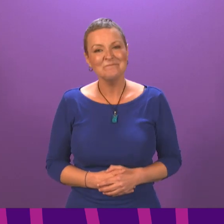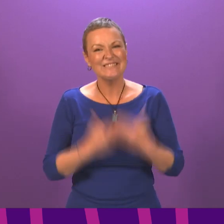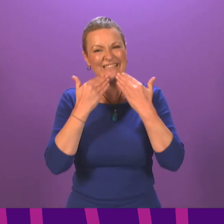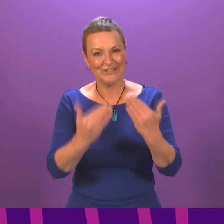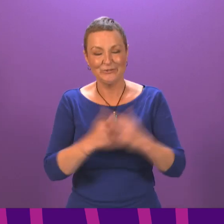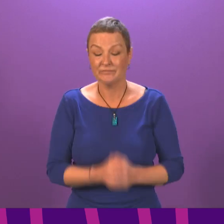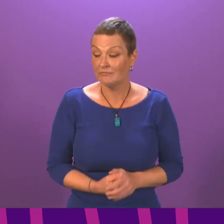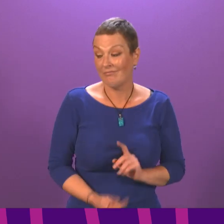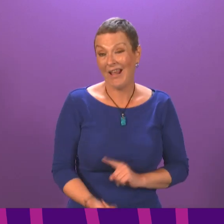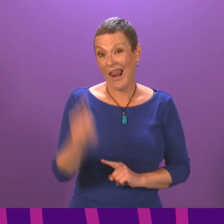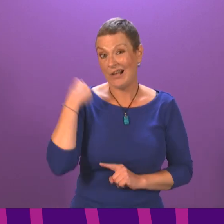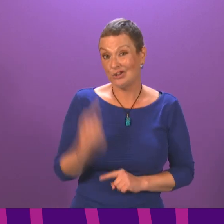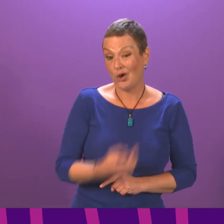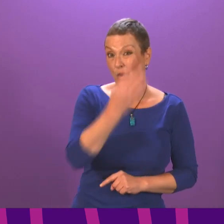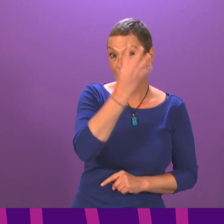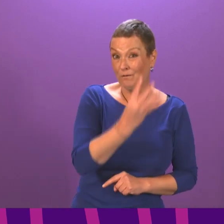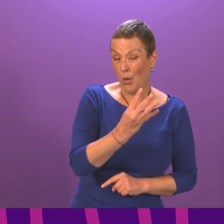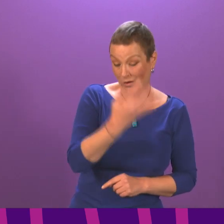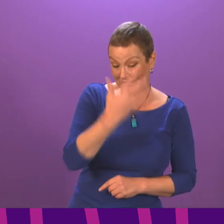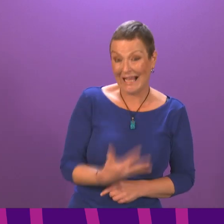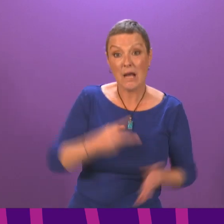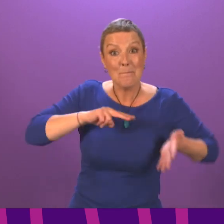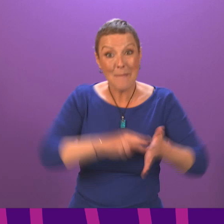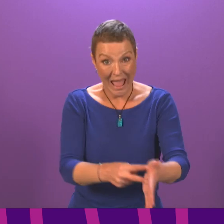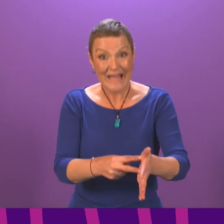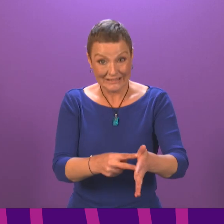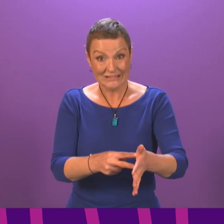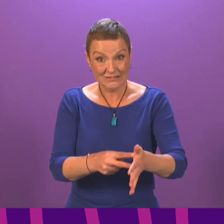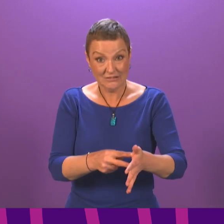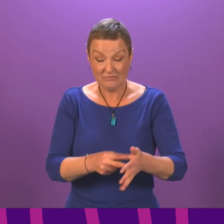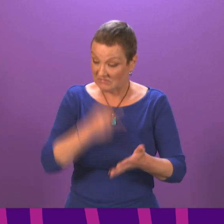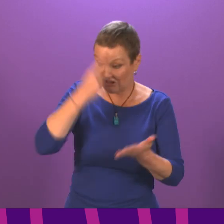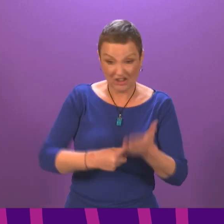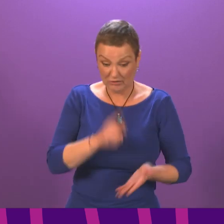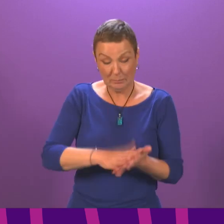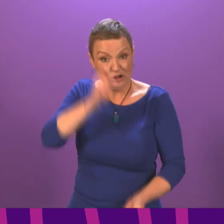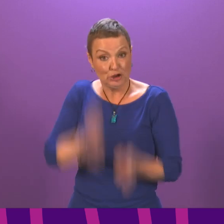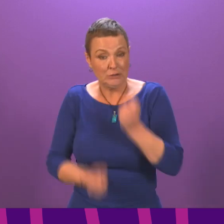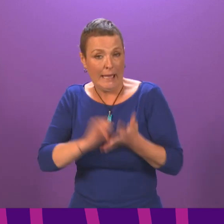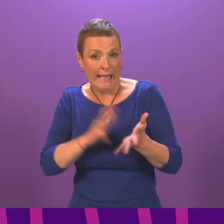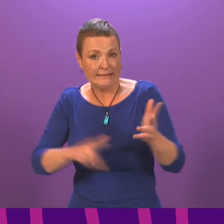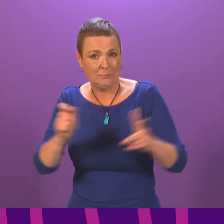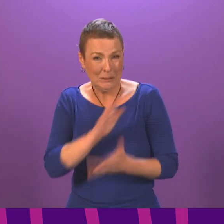that were appealed to Scottish National Party ministers were overturned, meaning that hundreds